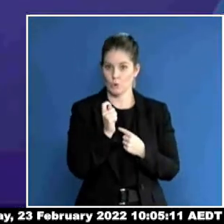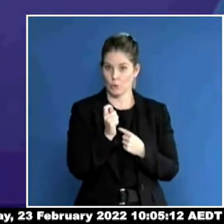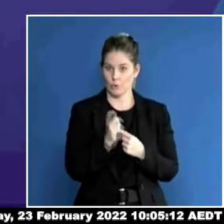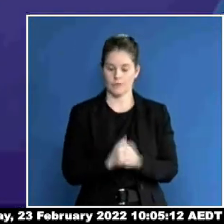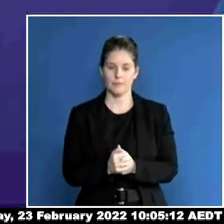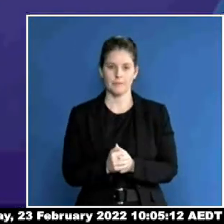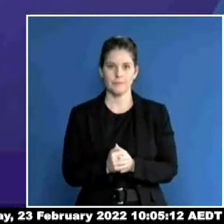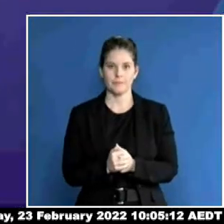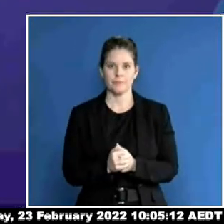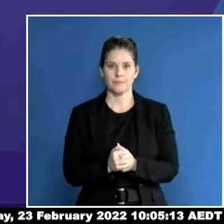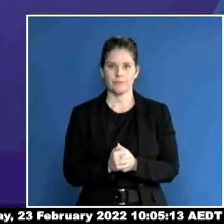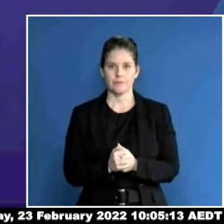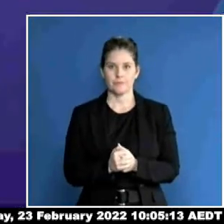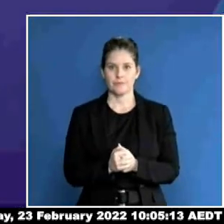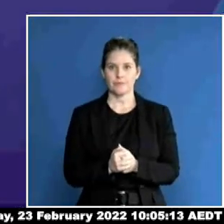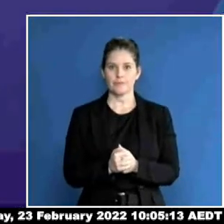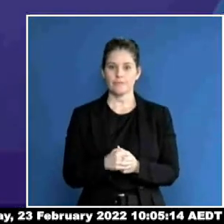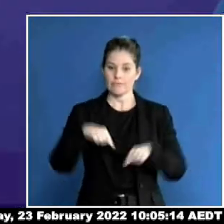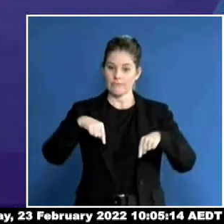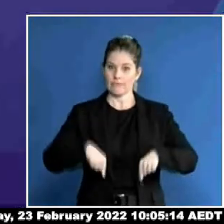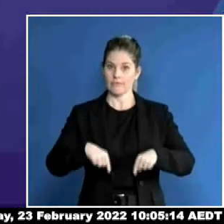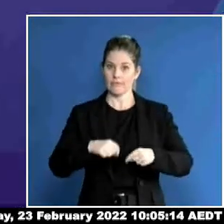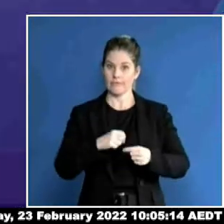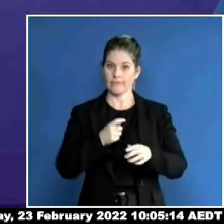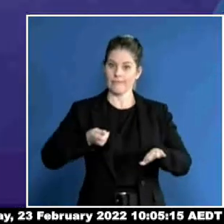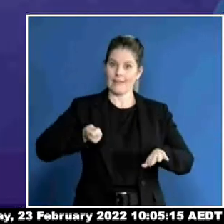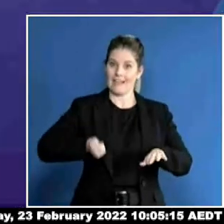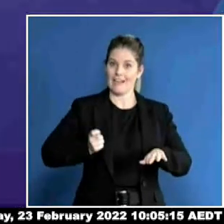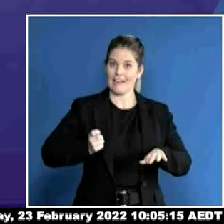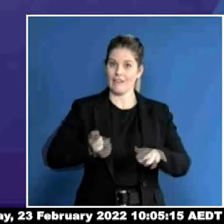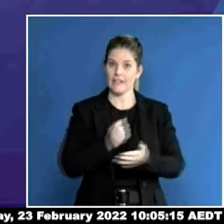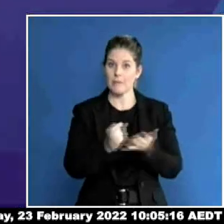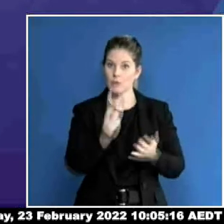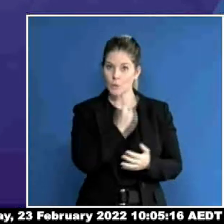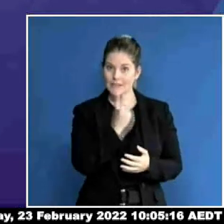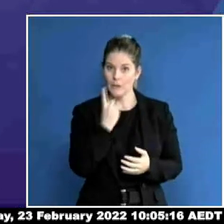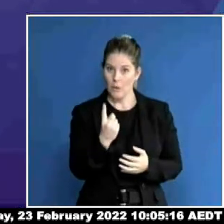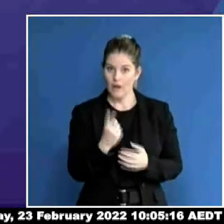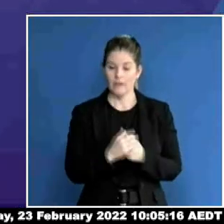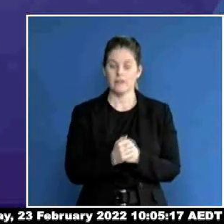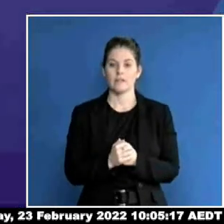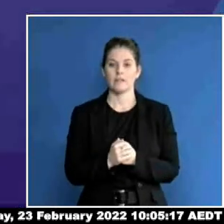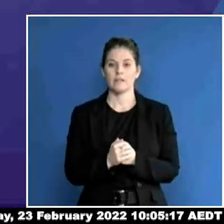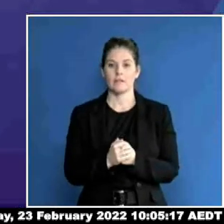This particular Public hearing follows two earlier hearings which heard evidence on the